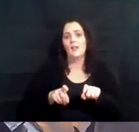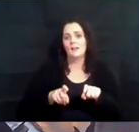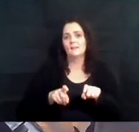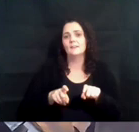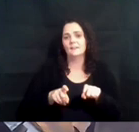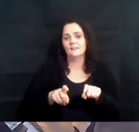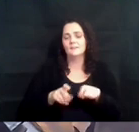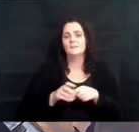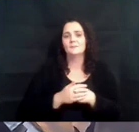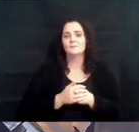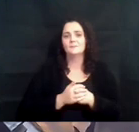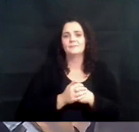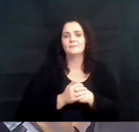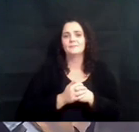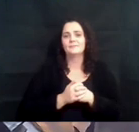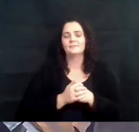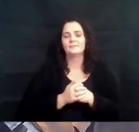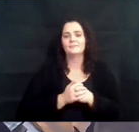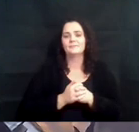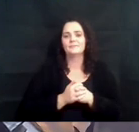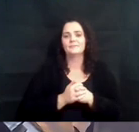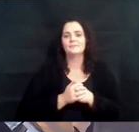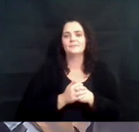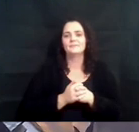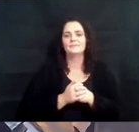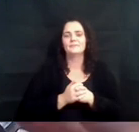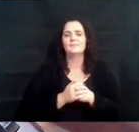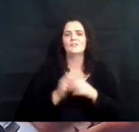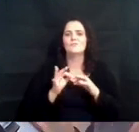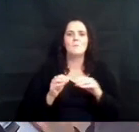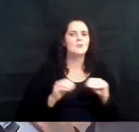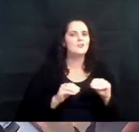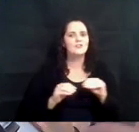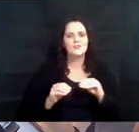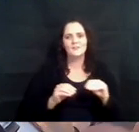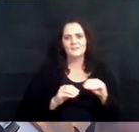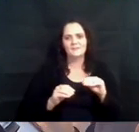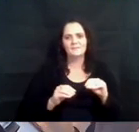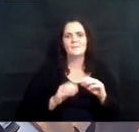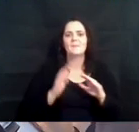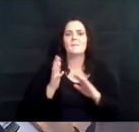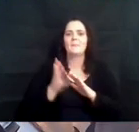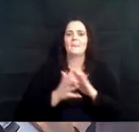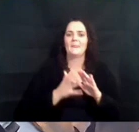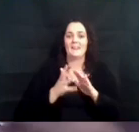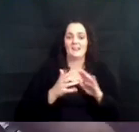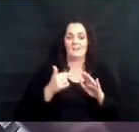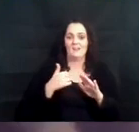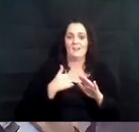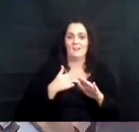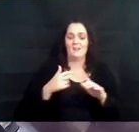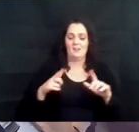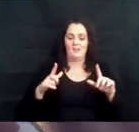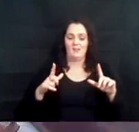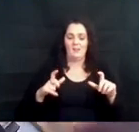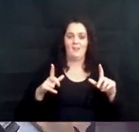just created there and it's also gonna keep it still. So as I'm taking each one of the frames, this won't be moving at all.